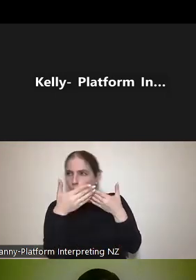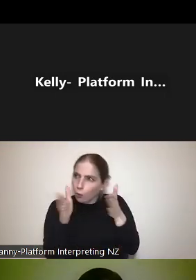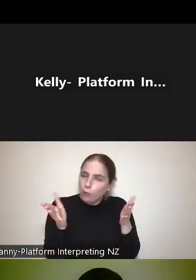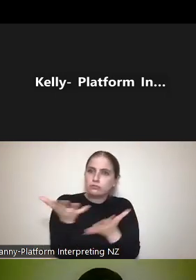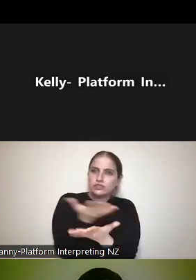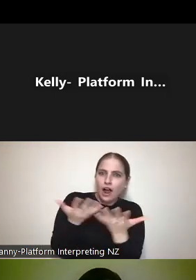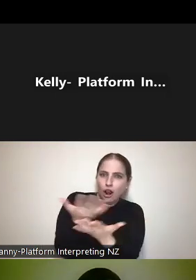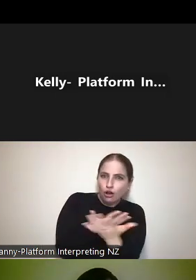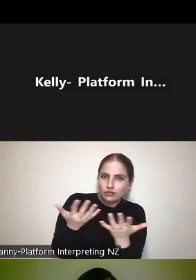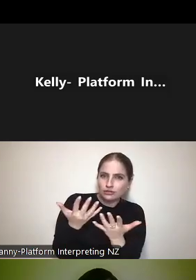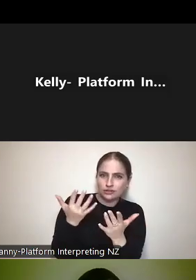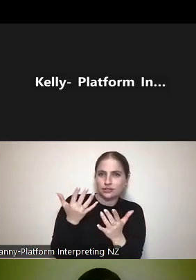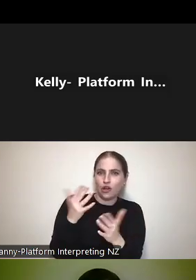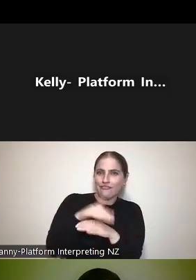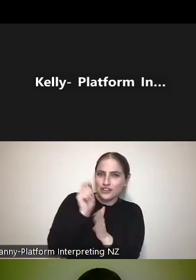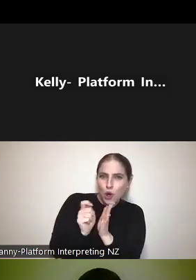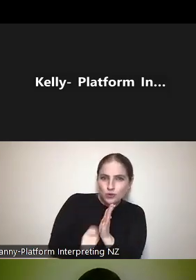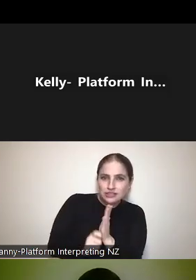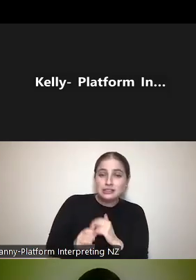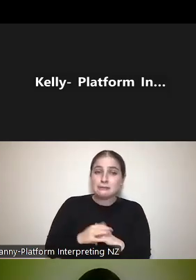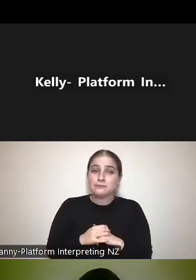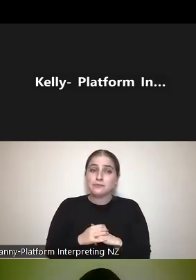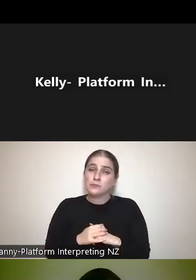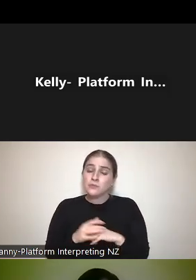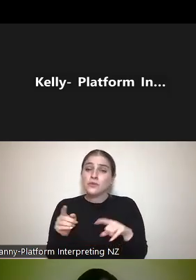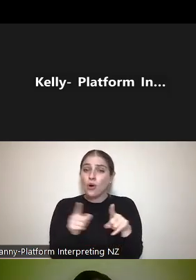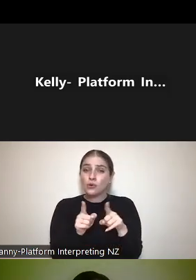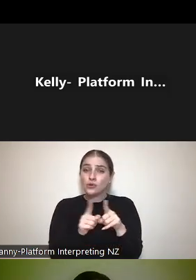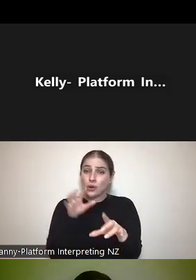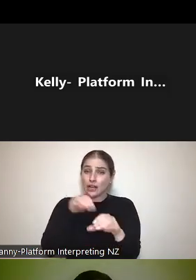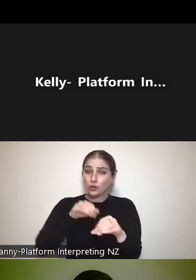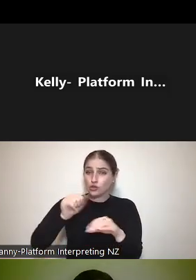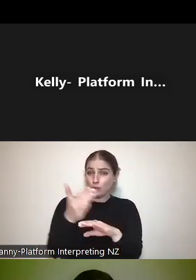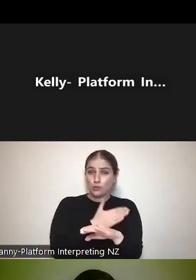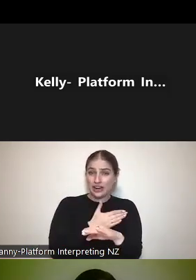Also, include in your pre-visit information what is not accessible.